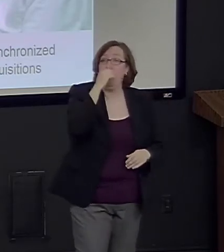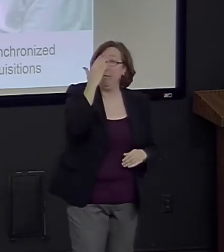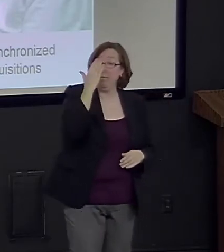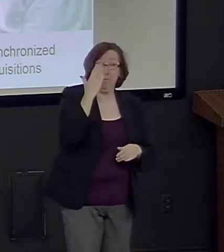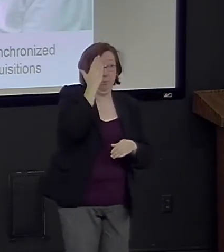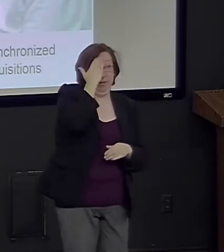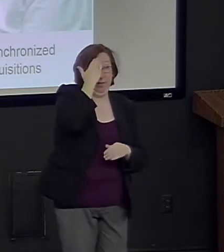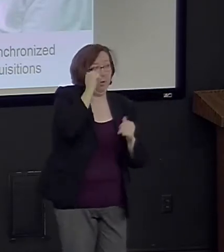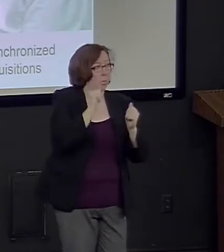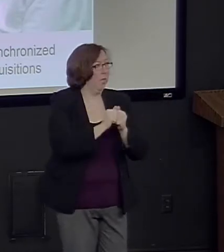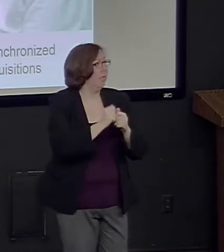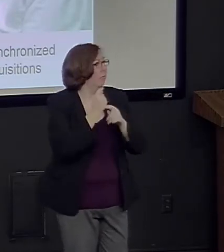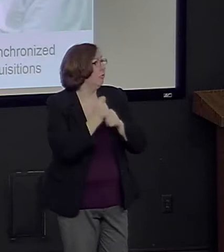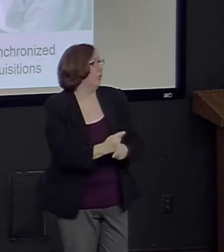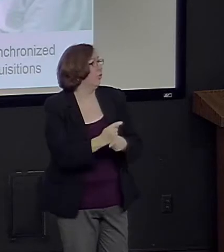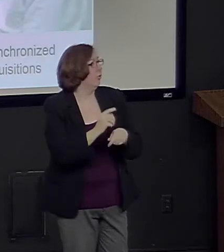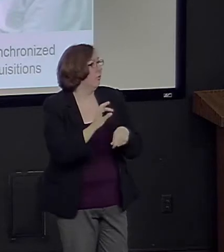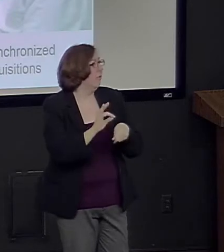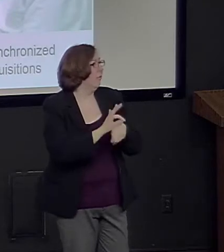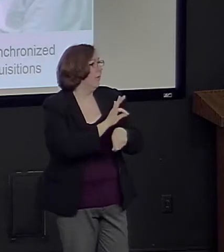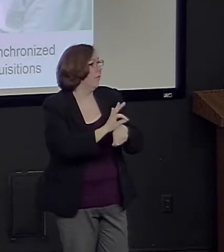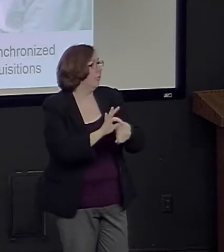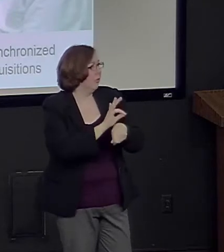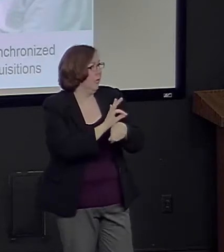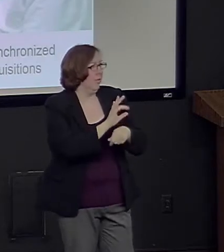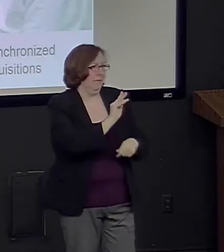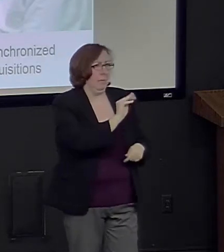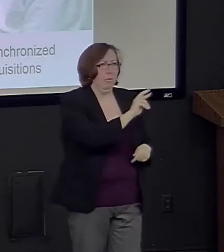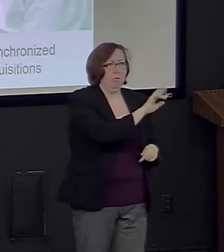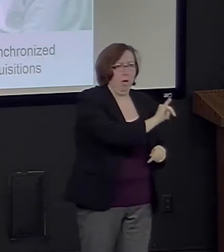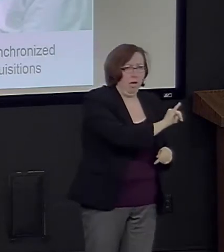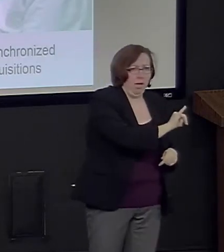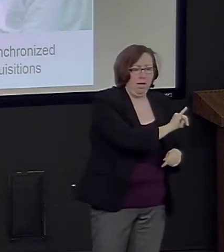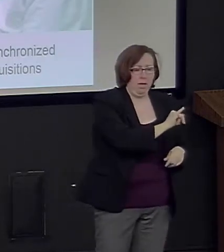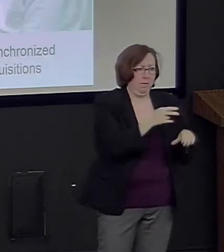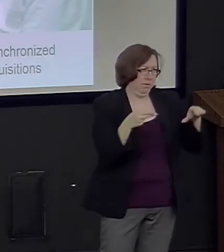by traditional methods using the scanner or functional imaging using